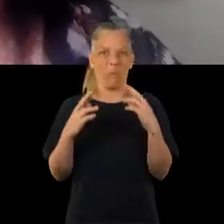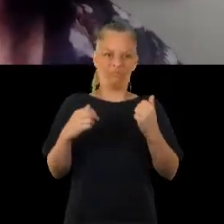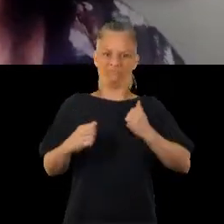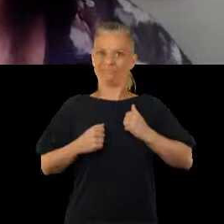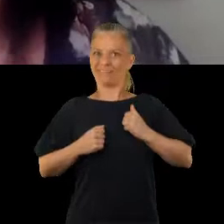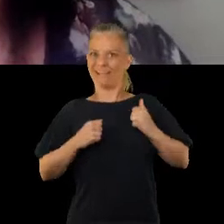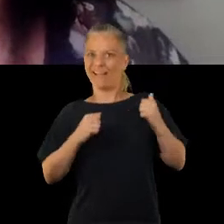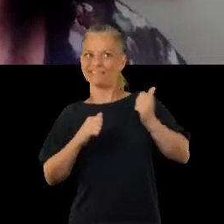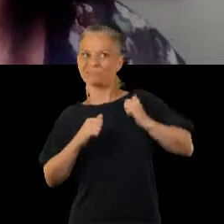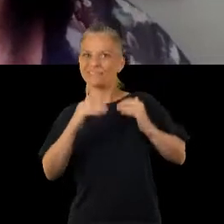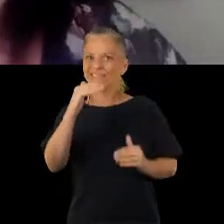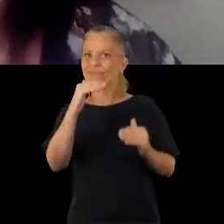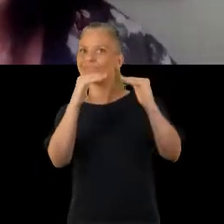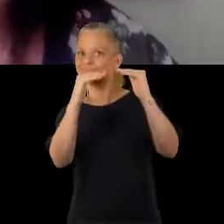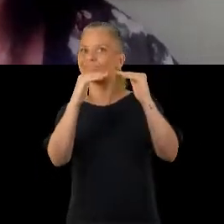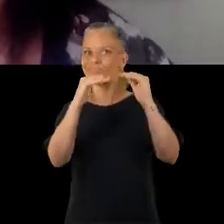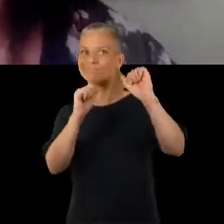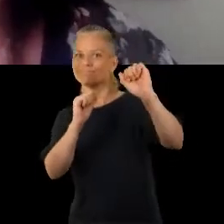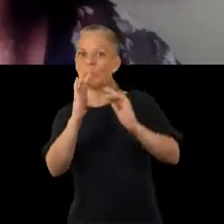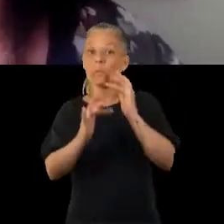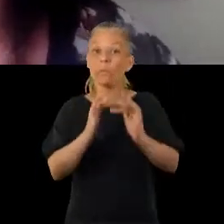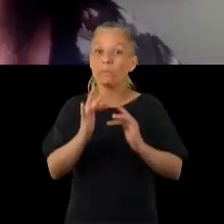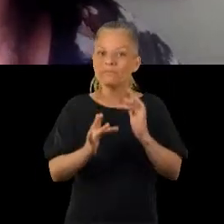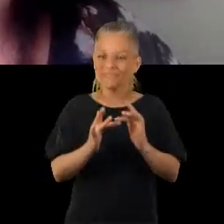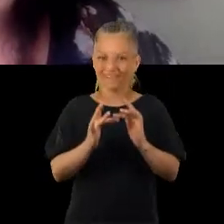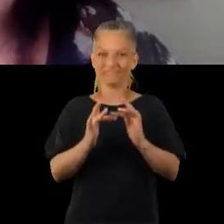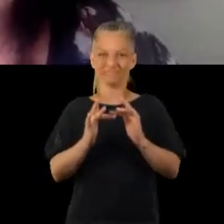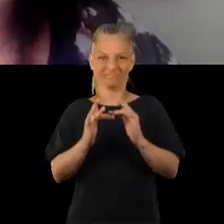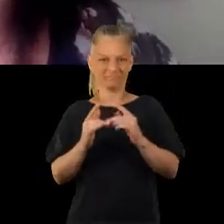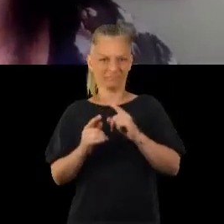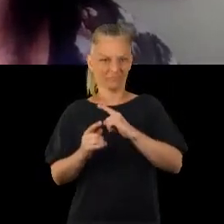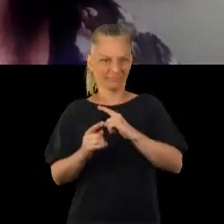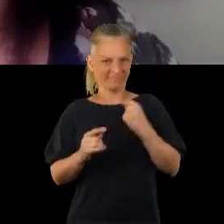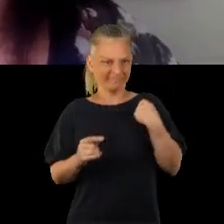to the expectations of our website. But yeah, I think we do put a lot of stuff out there and we